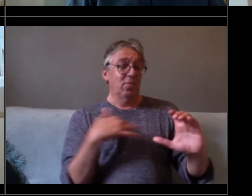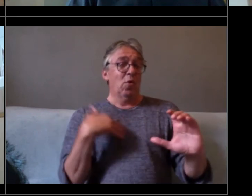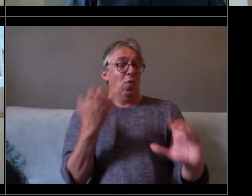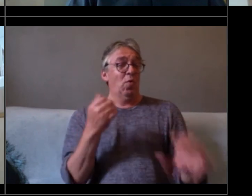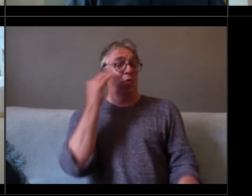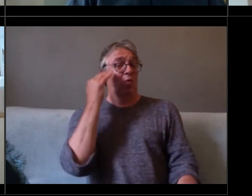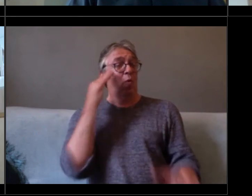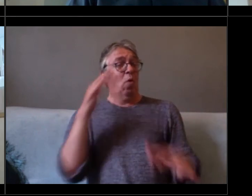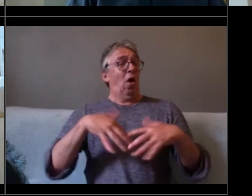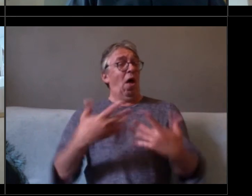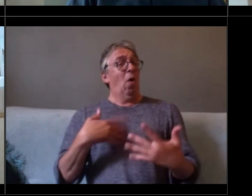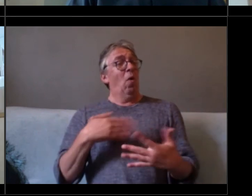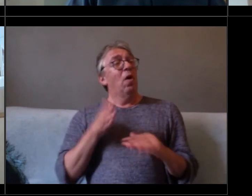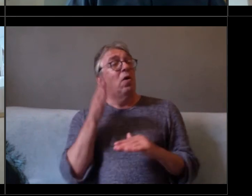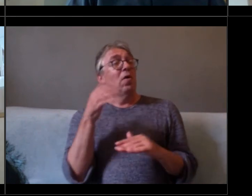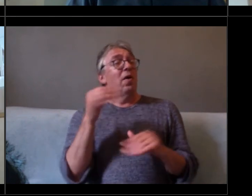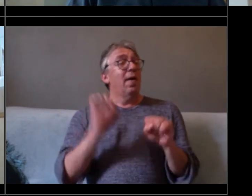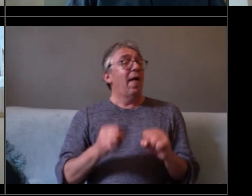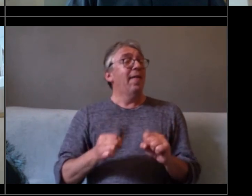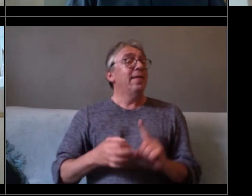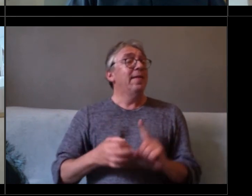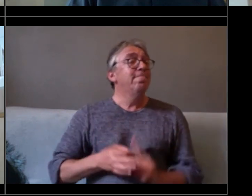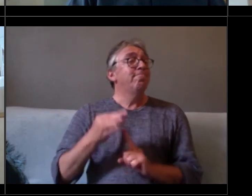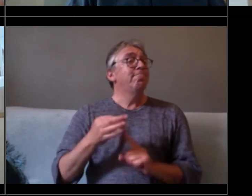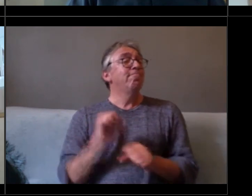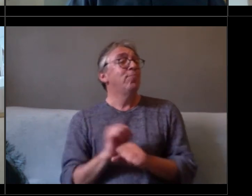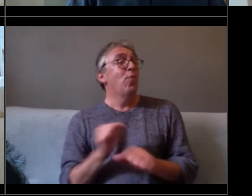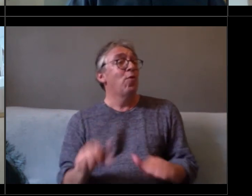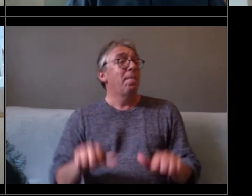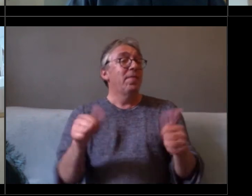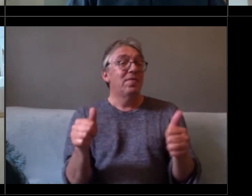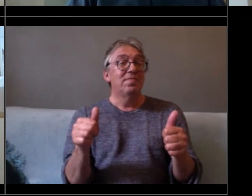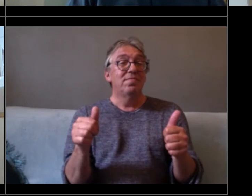We need to improve for the future and the recording will be available